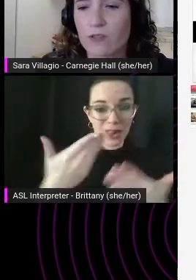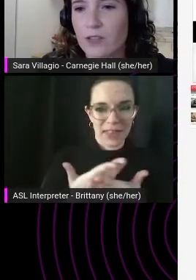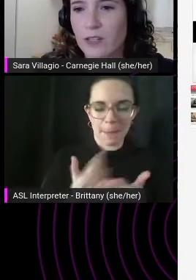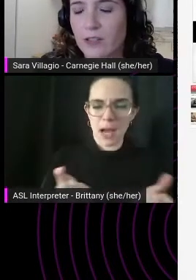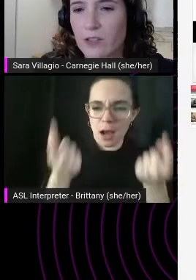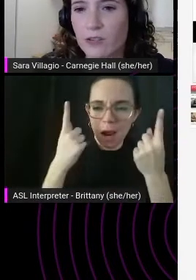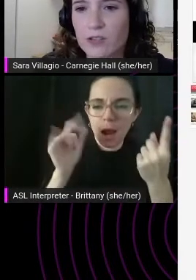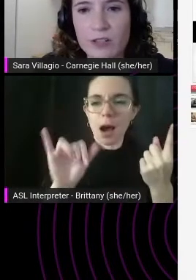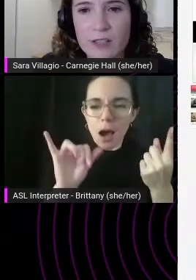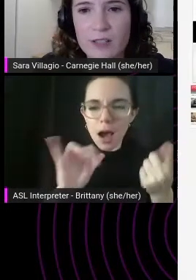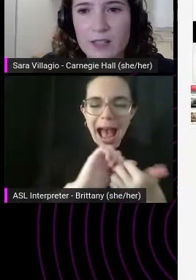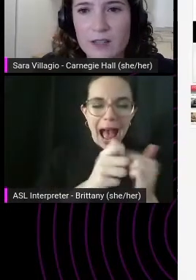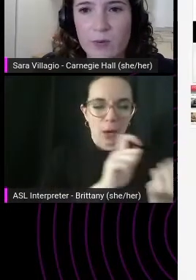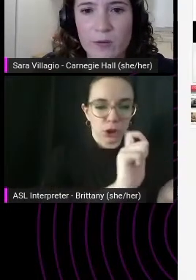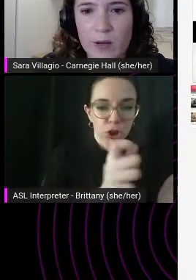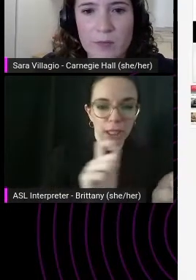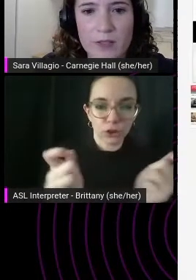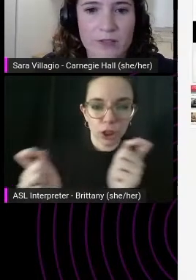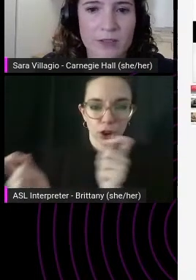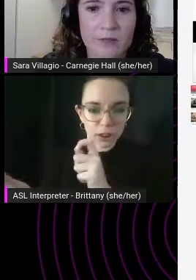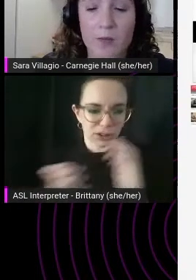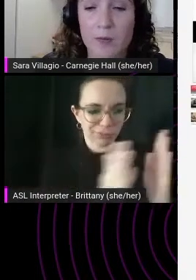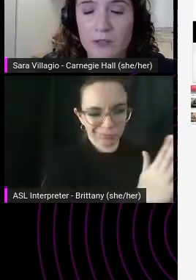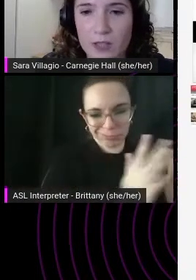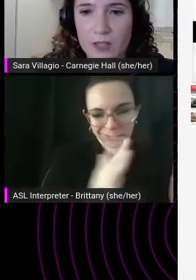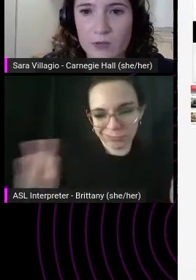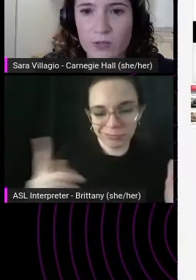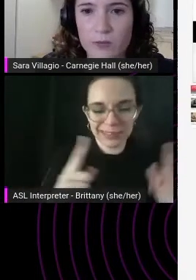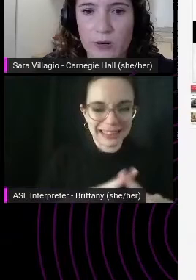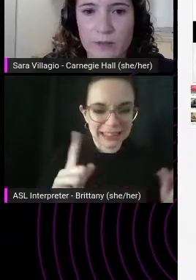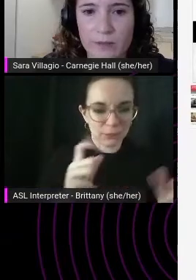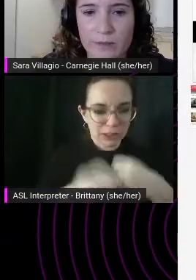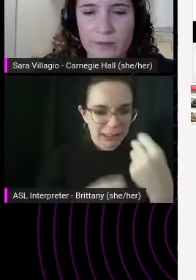over the years, you could start to see where there might be different opportunities to explore.